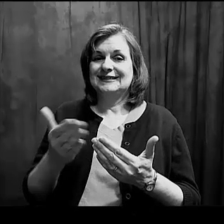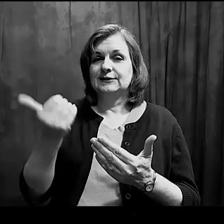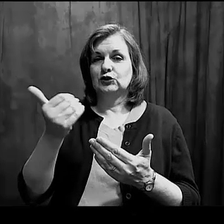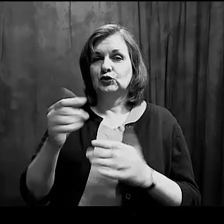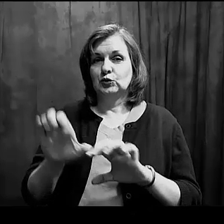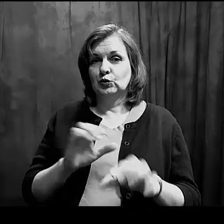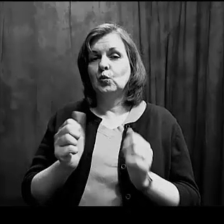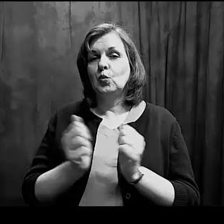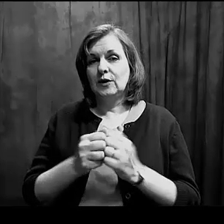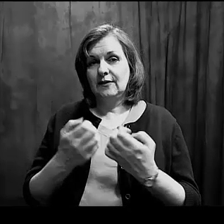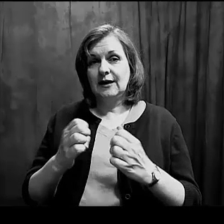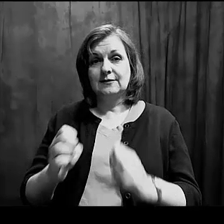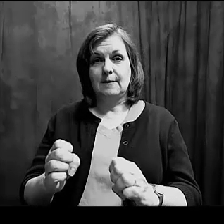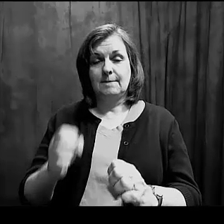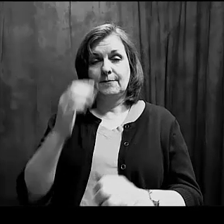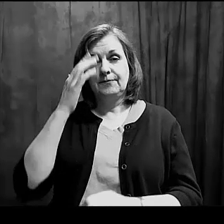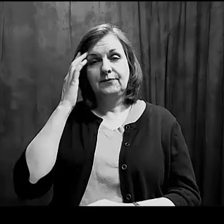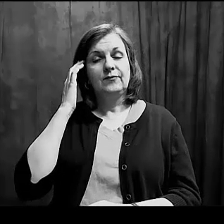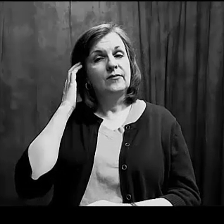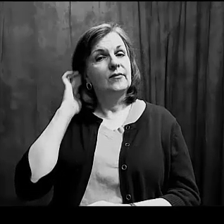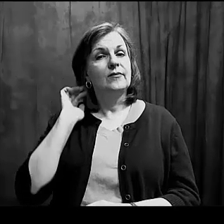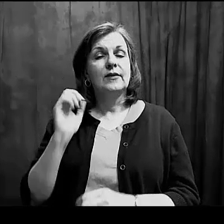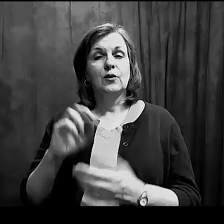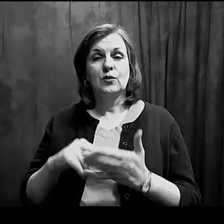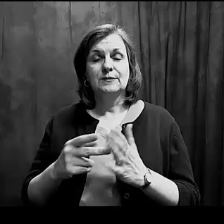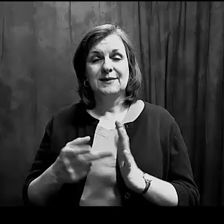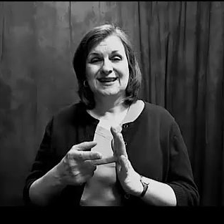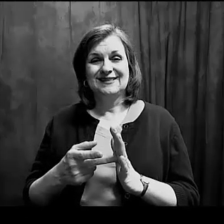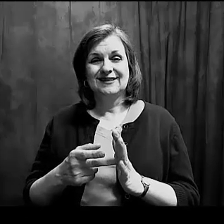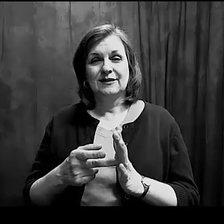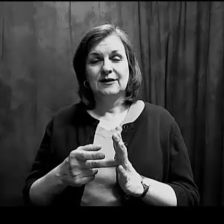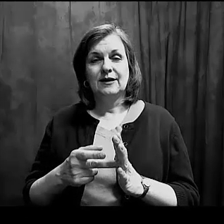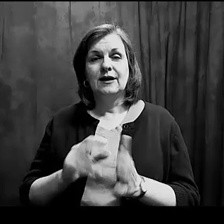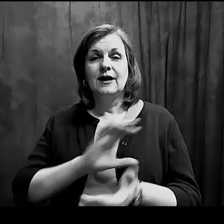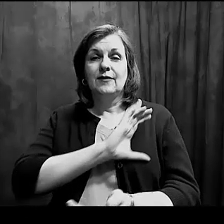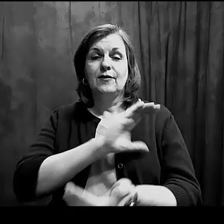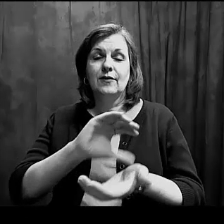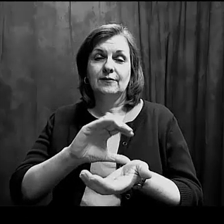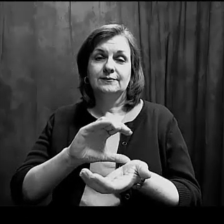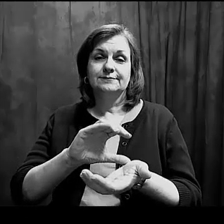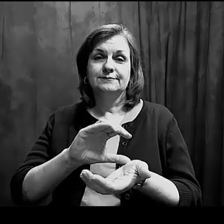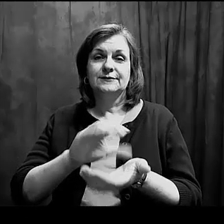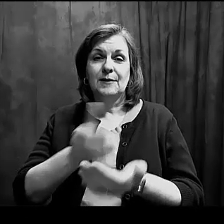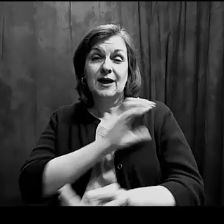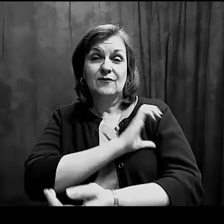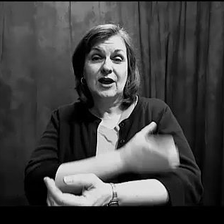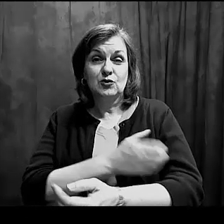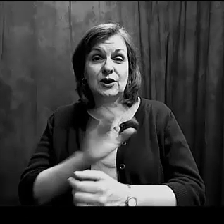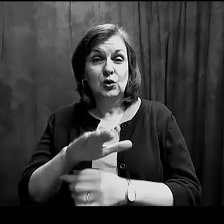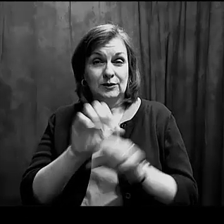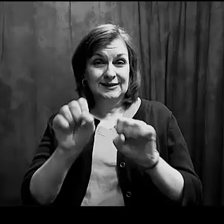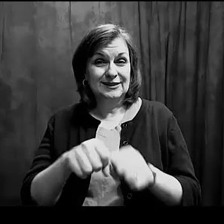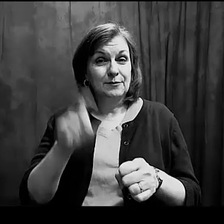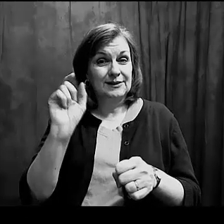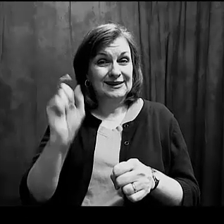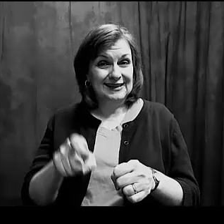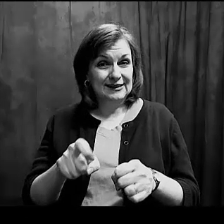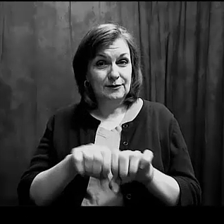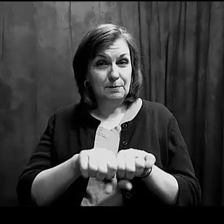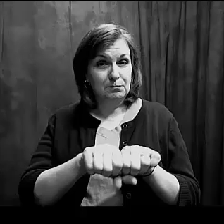because of that enzyme - so it's lowered the amount of energy your system has to put in in order to break that bond in lactose and make